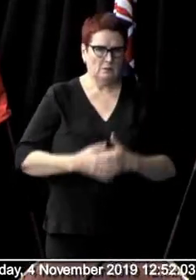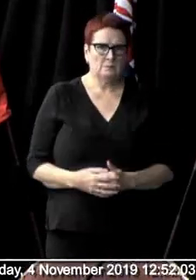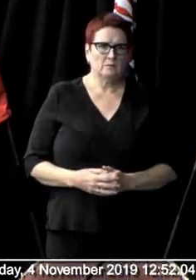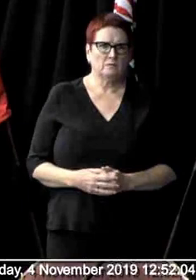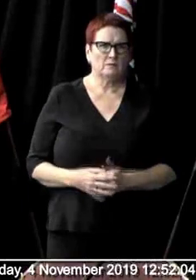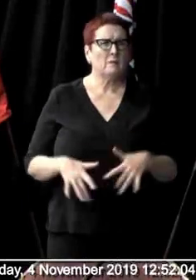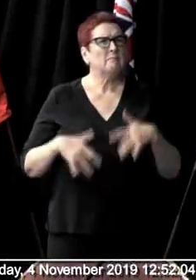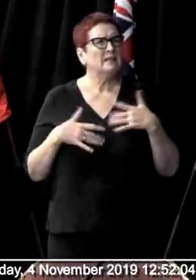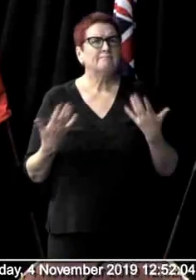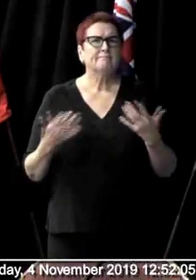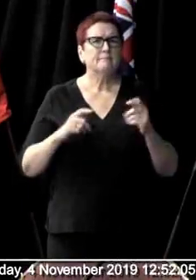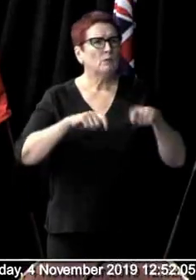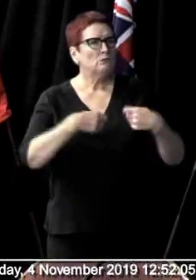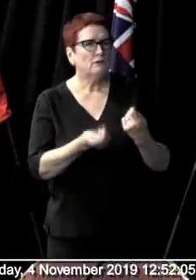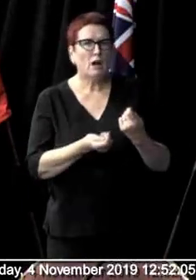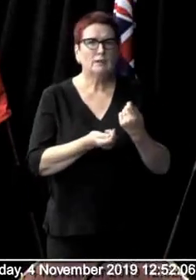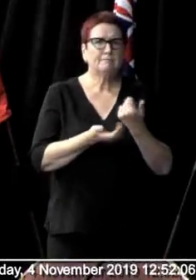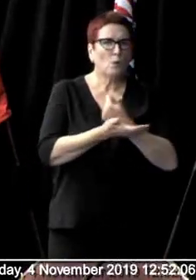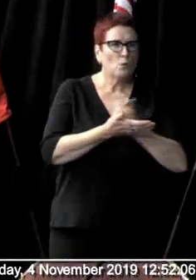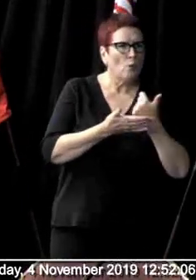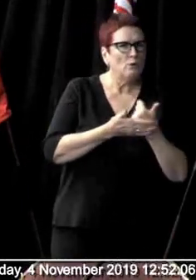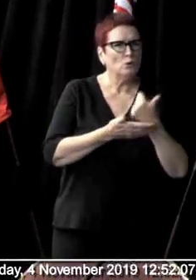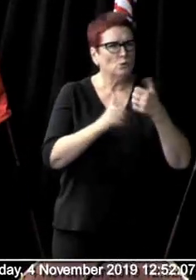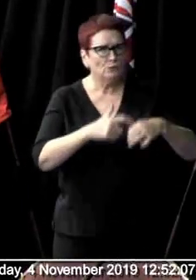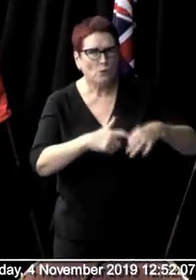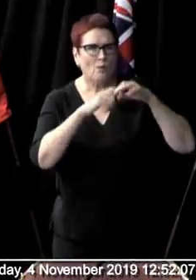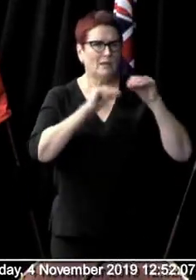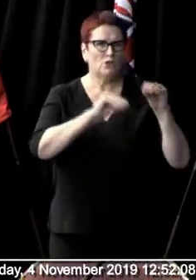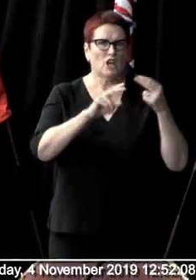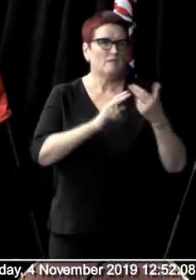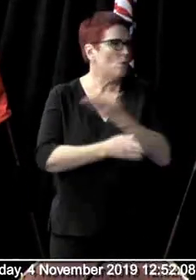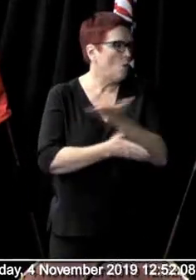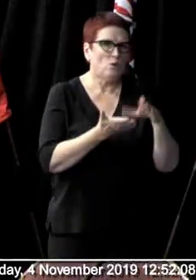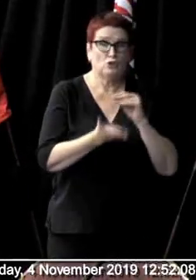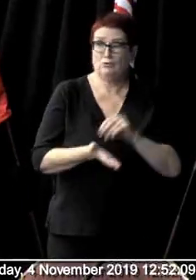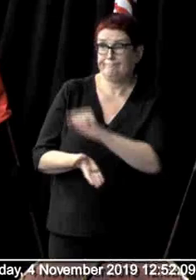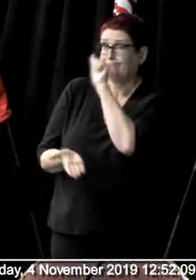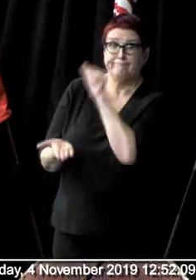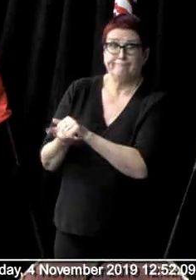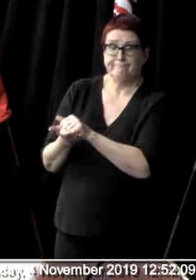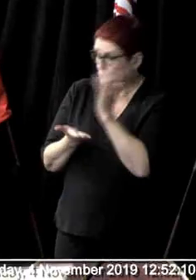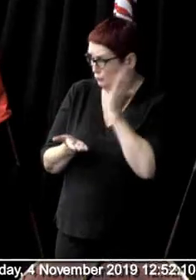provision of ordinary everyday quality education for all kids. Absolutely.